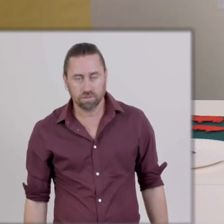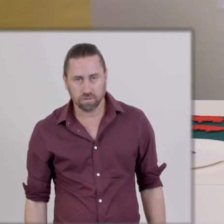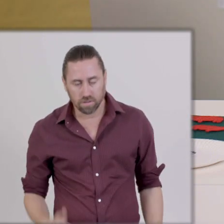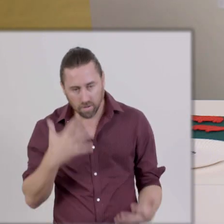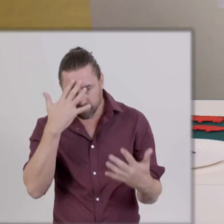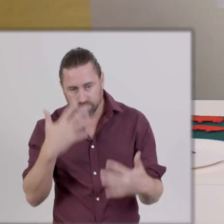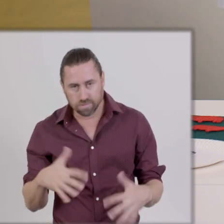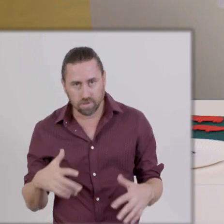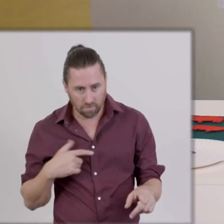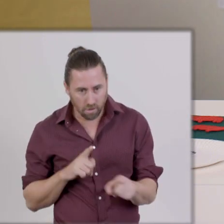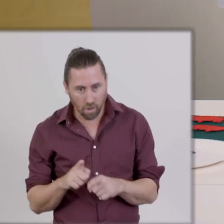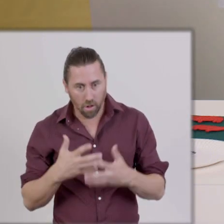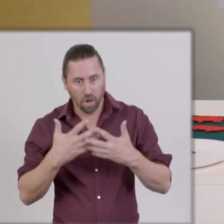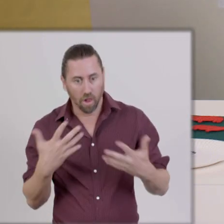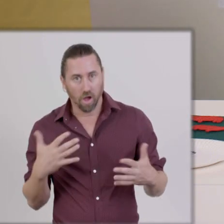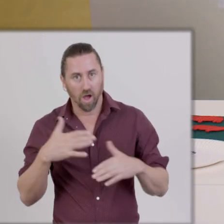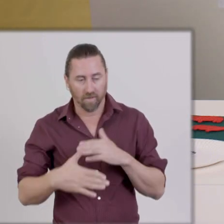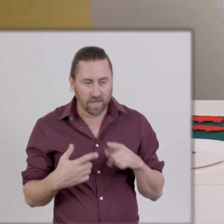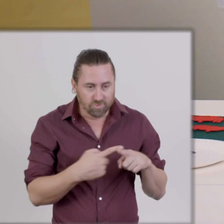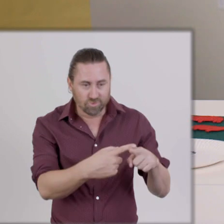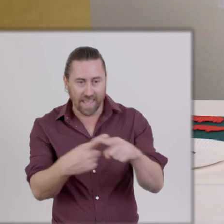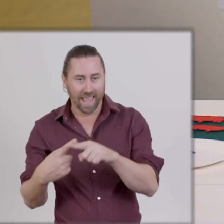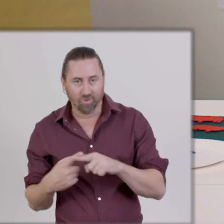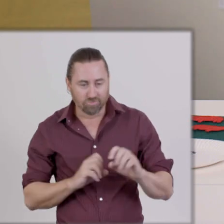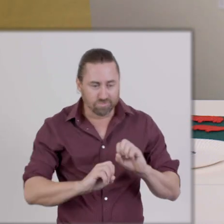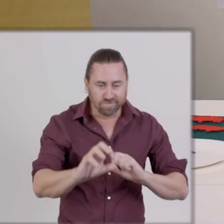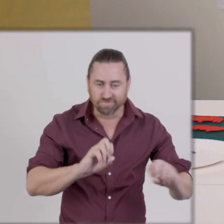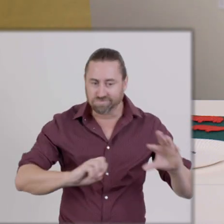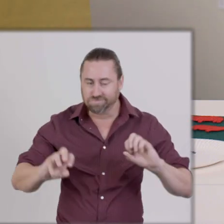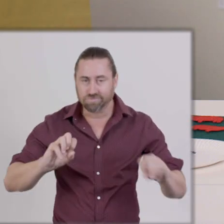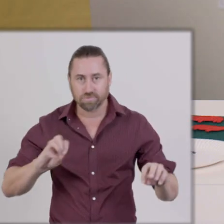Wow! We have learned so many things about sharing.